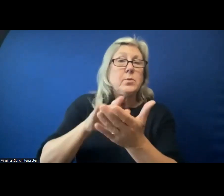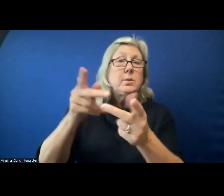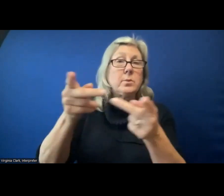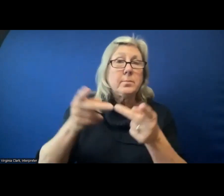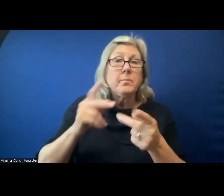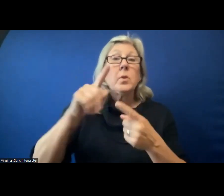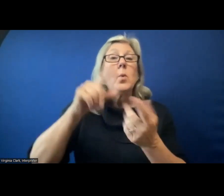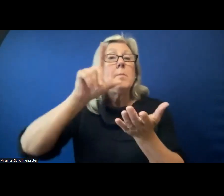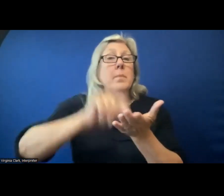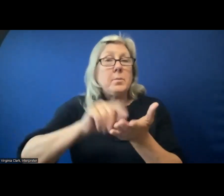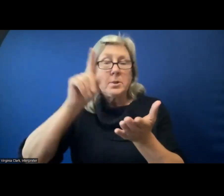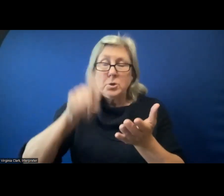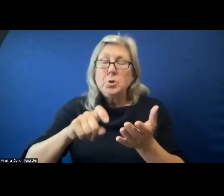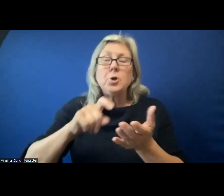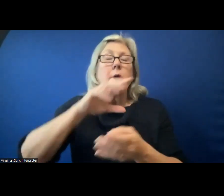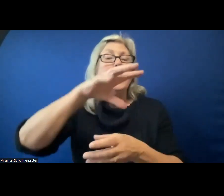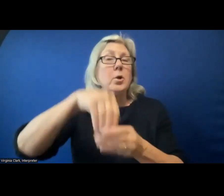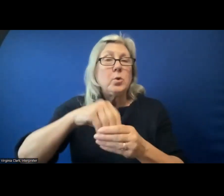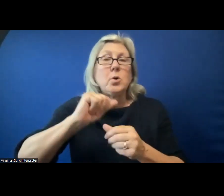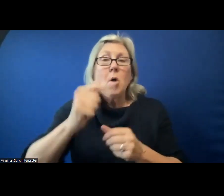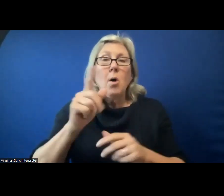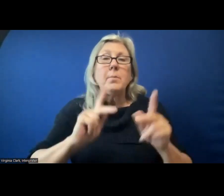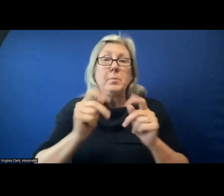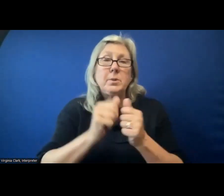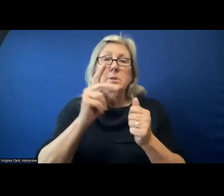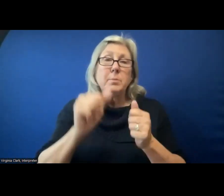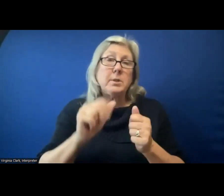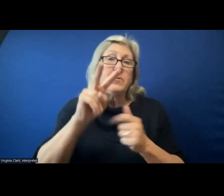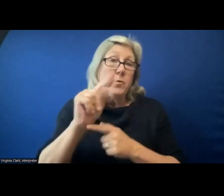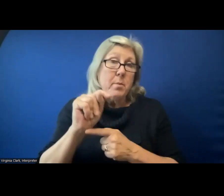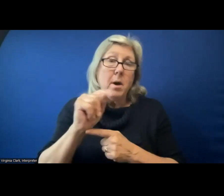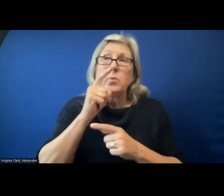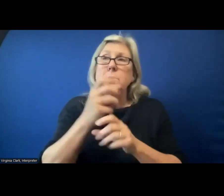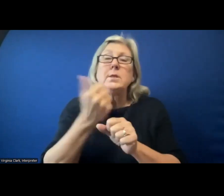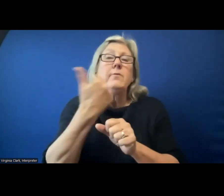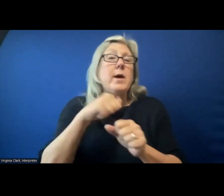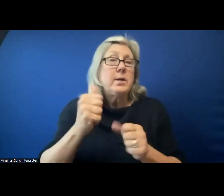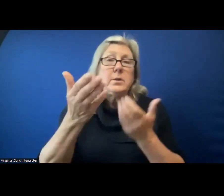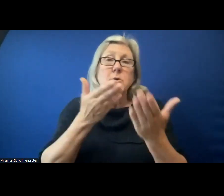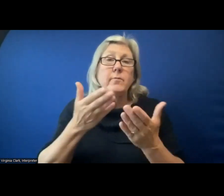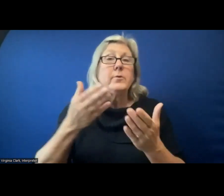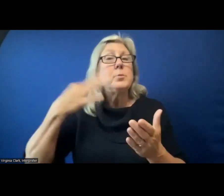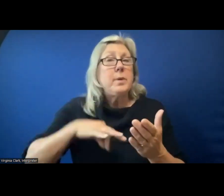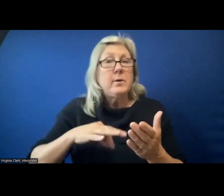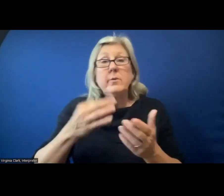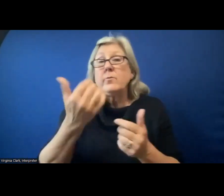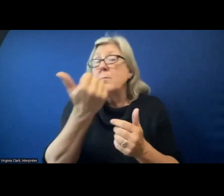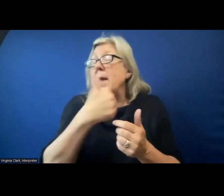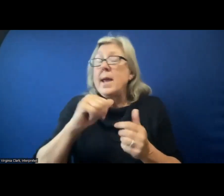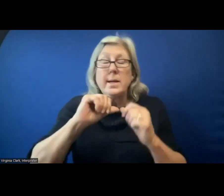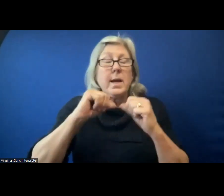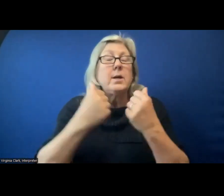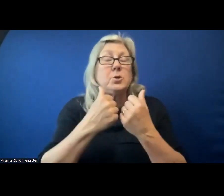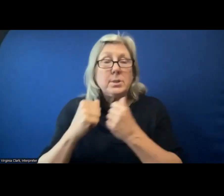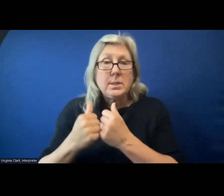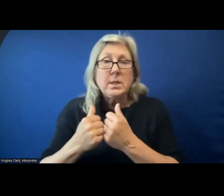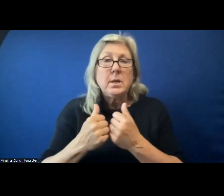with disabilities in Vermont receiving any service or benefit from any agencies, including